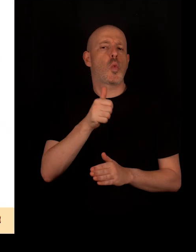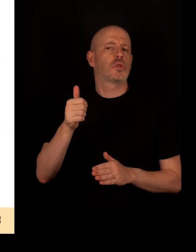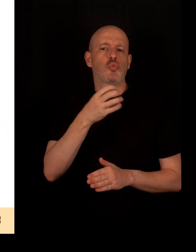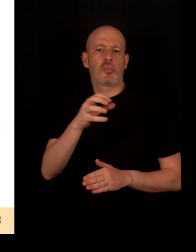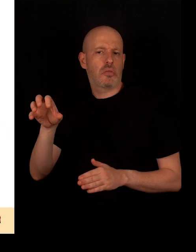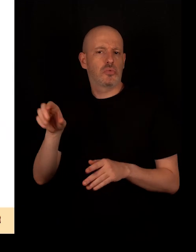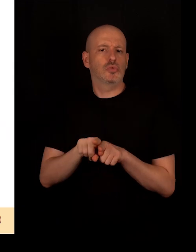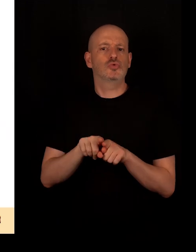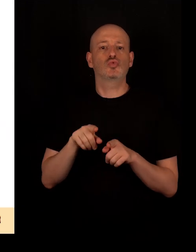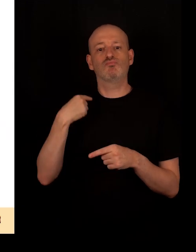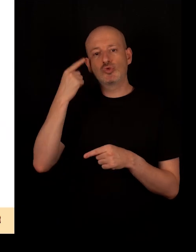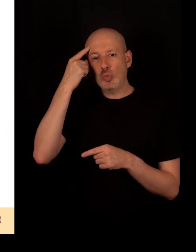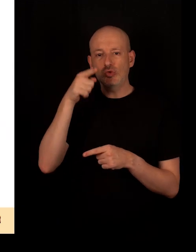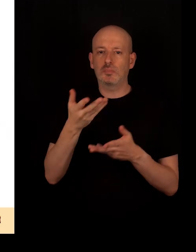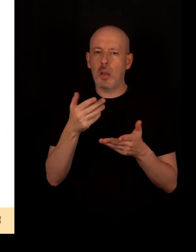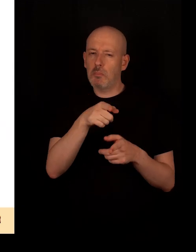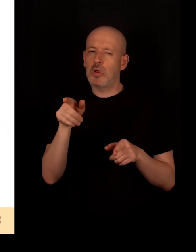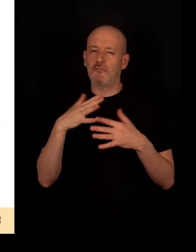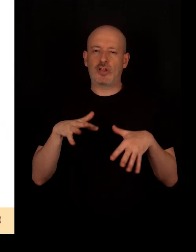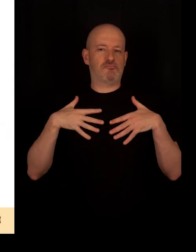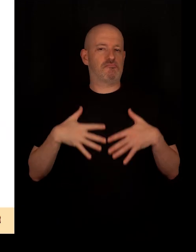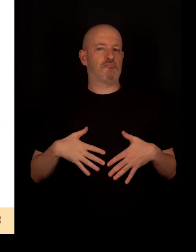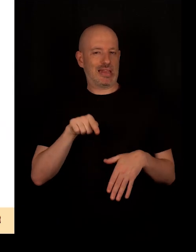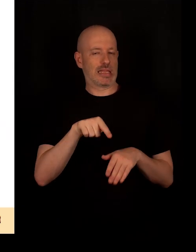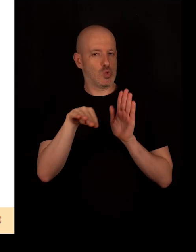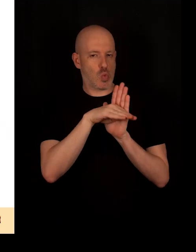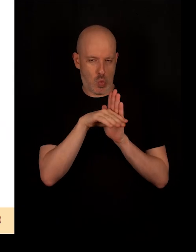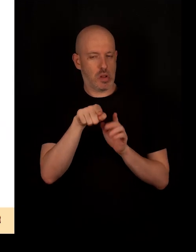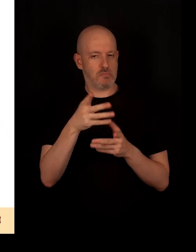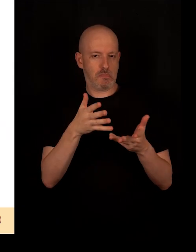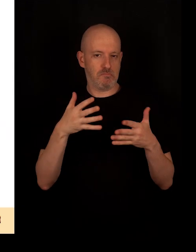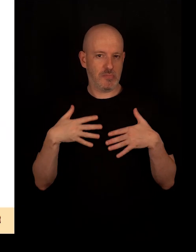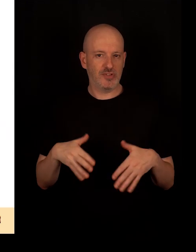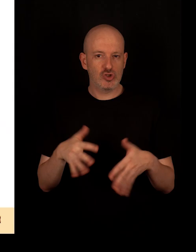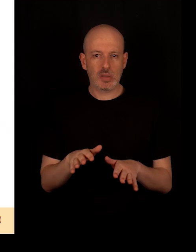or other publication. I suppose most of you are already familiar with this rule.